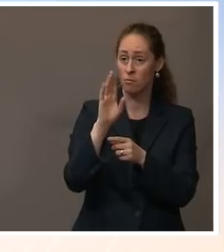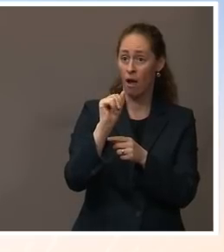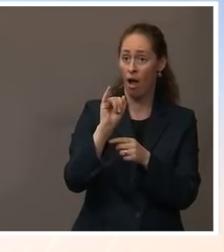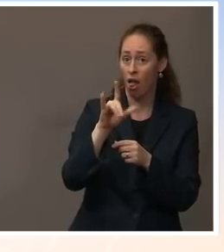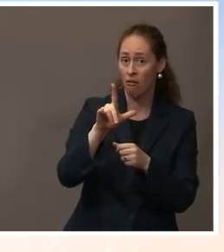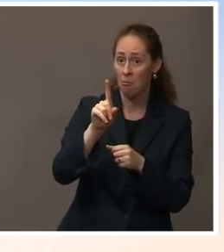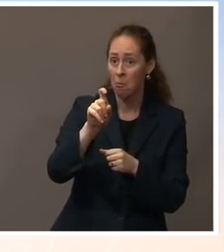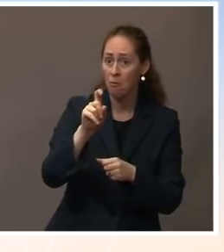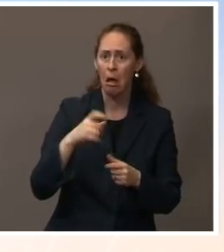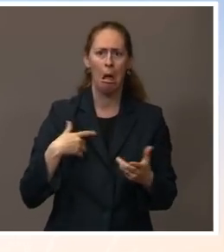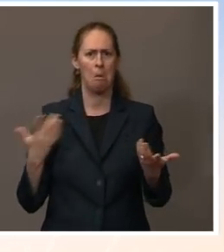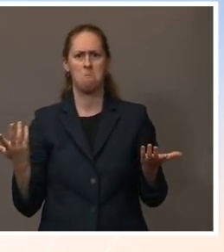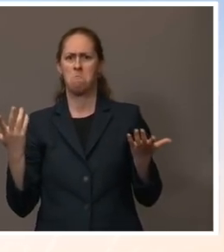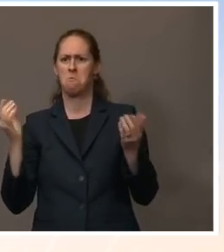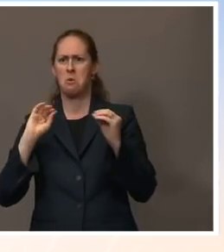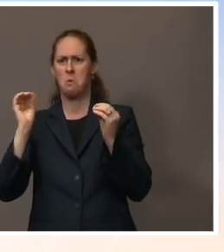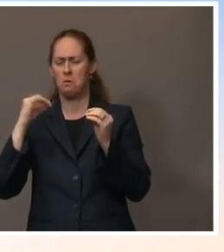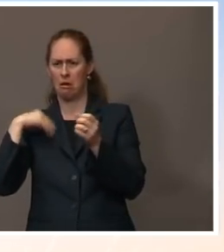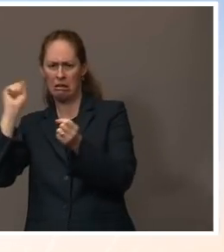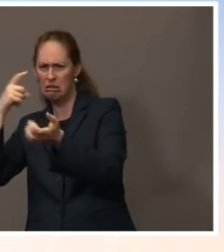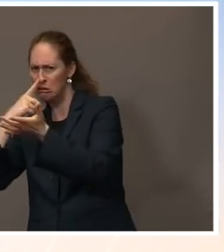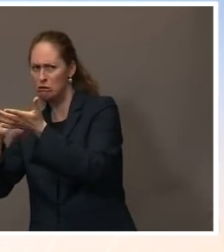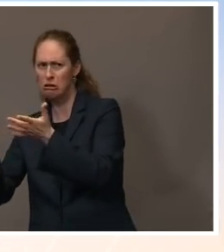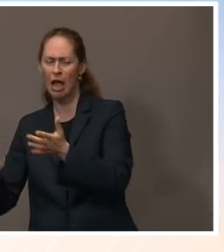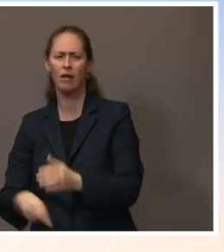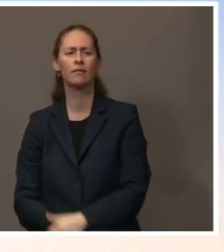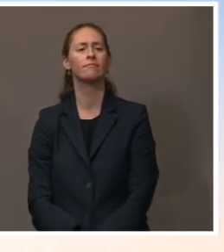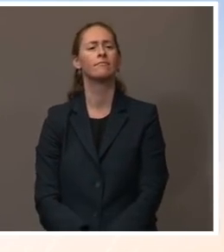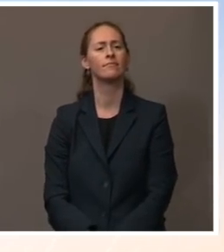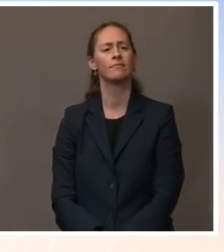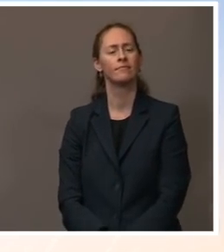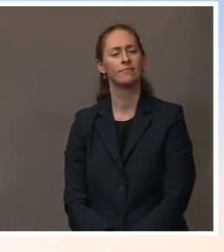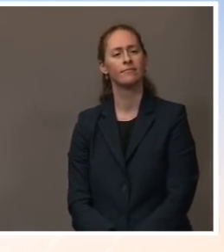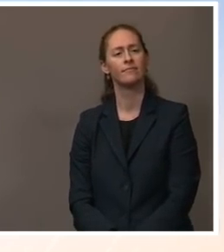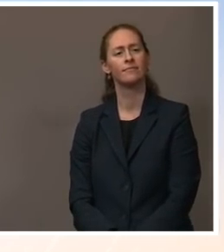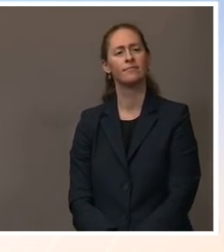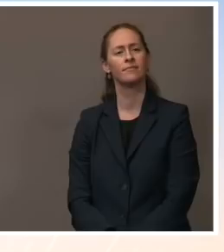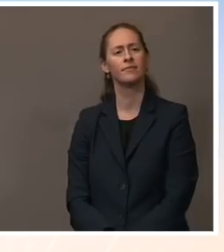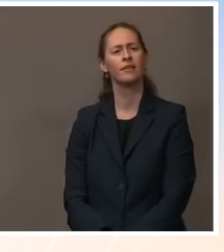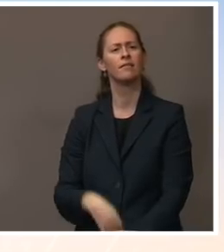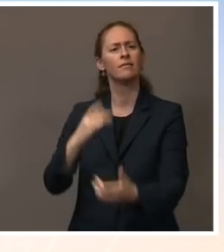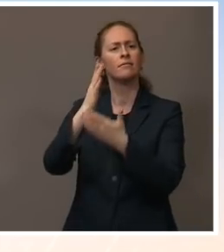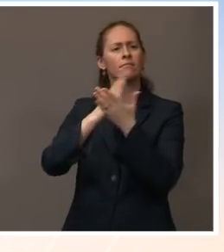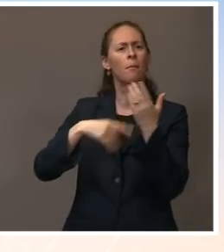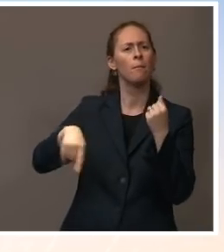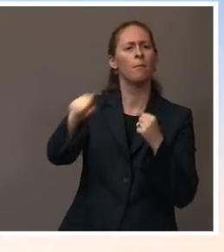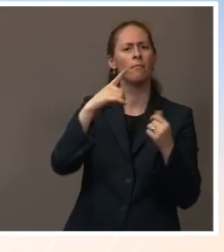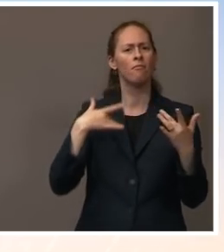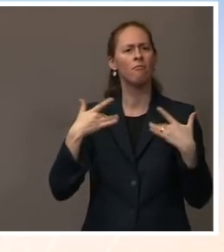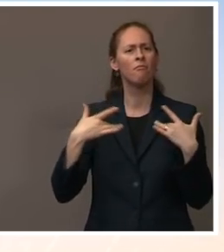who might be worried about a rise in crime, what does the President think is a deterrent to committing a crime